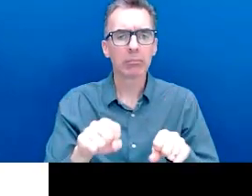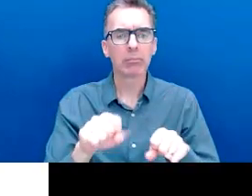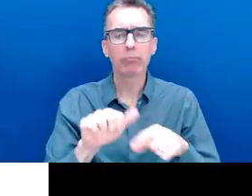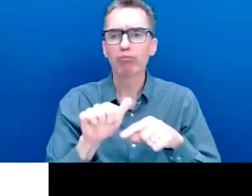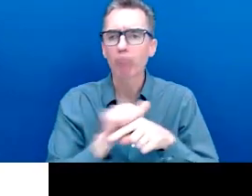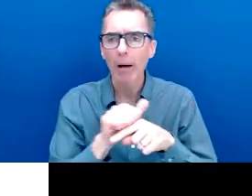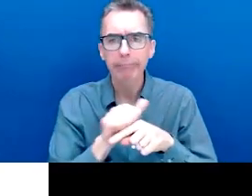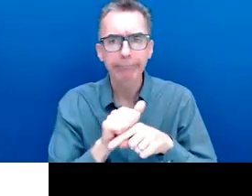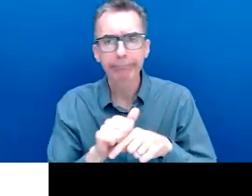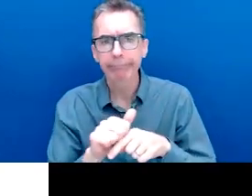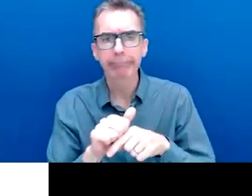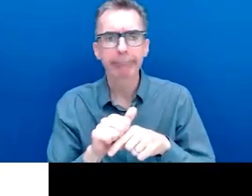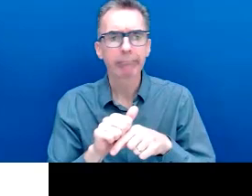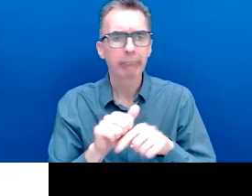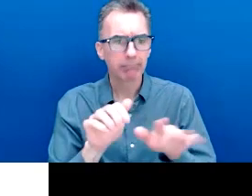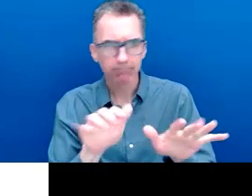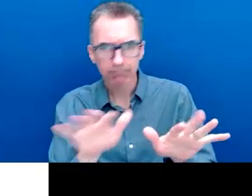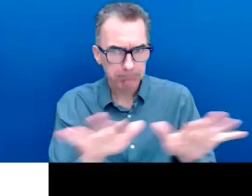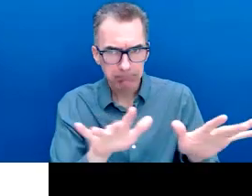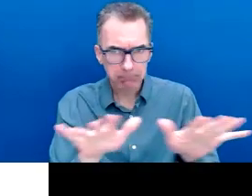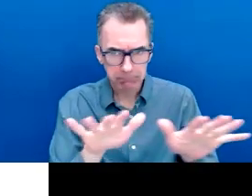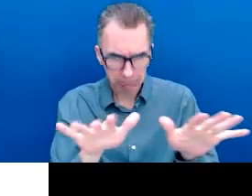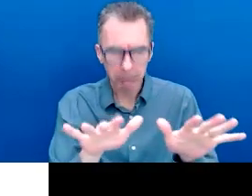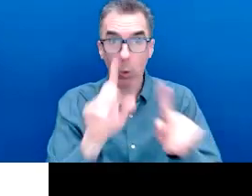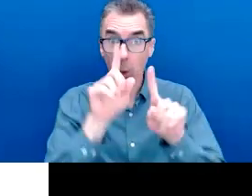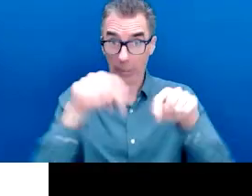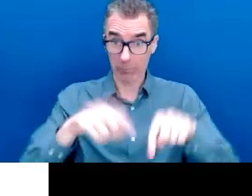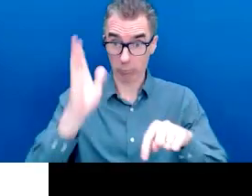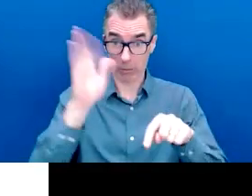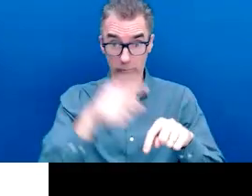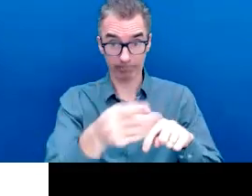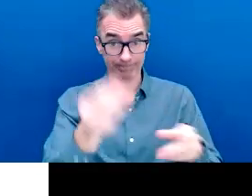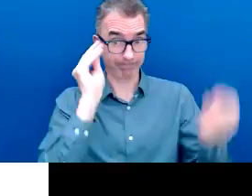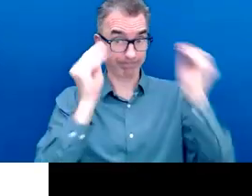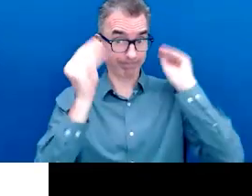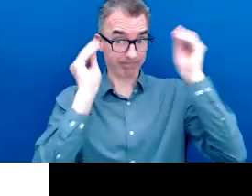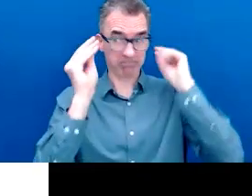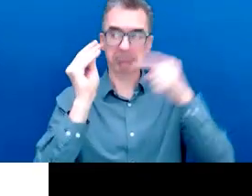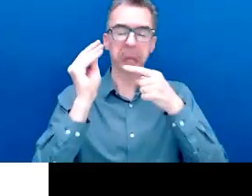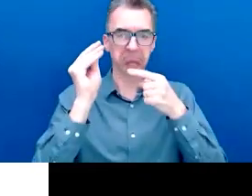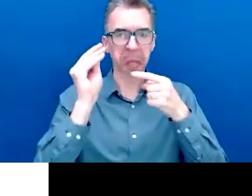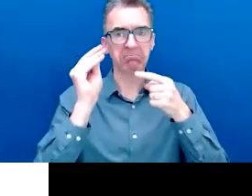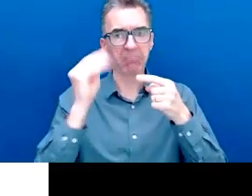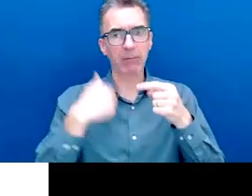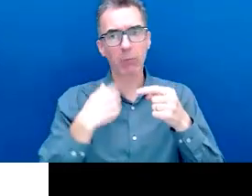And so you can walk away from this, presentation today with at least 1 or 2 good resources,